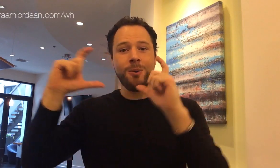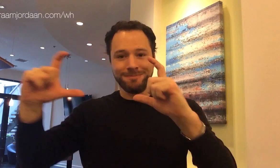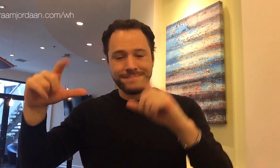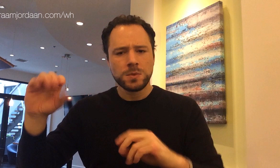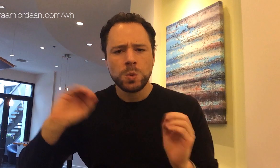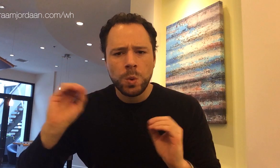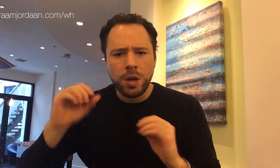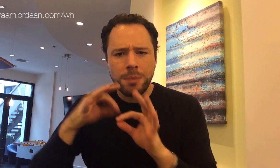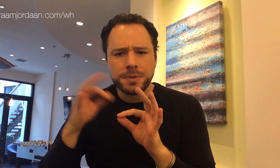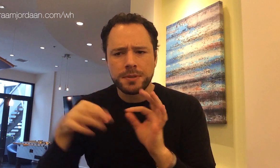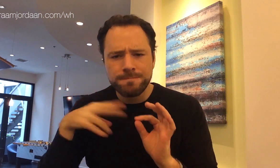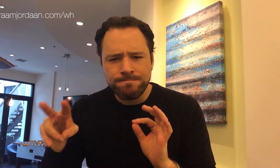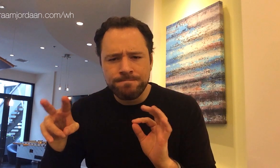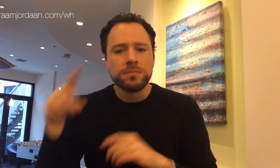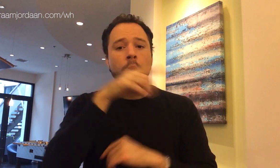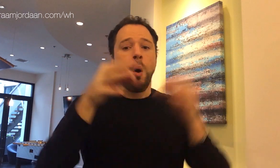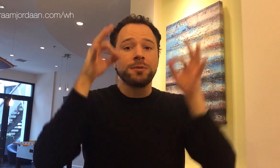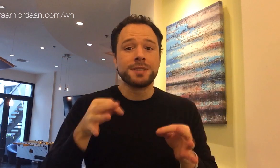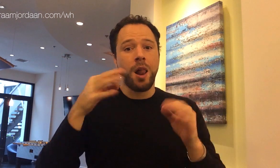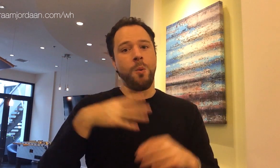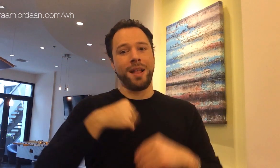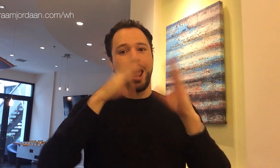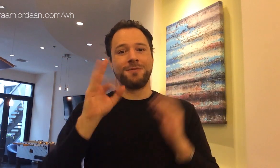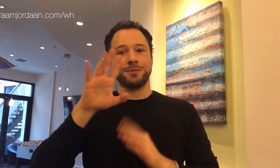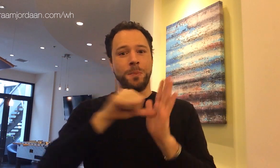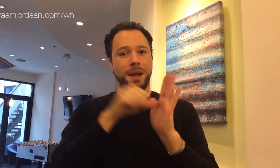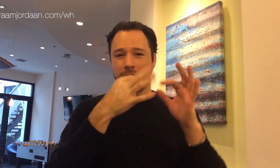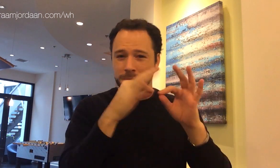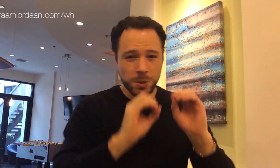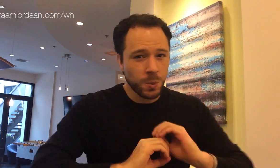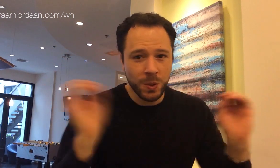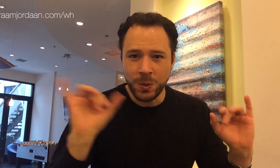but when I watched his videos, there wasn’t captioning available, to my dismay. I looked at the official White House Facebook page and found that there was no captioning available either.